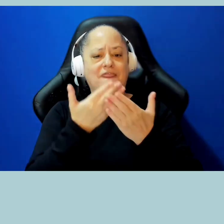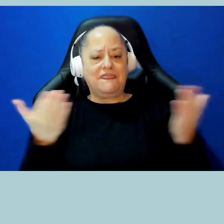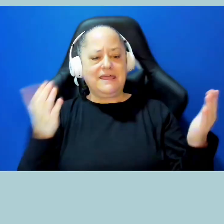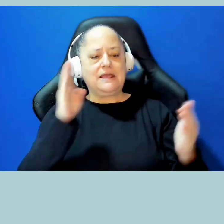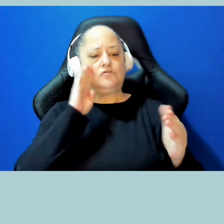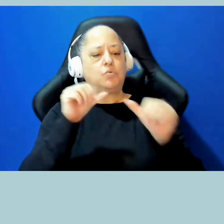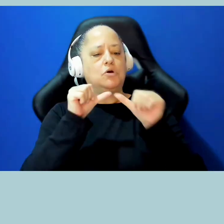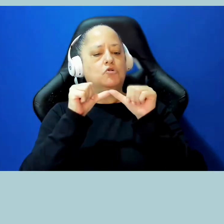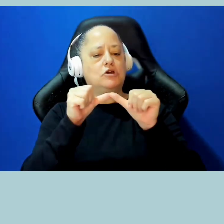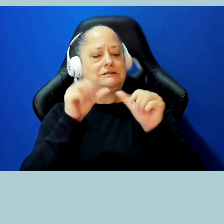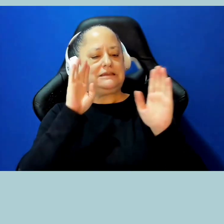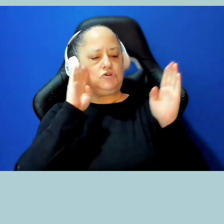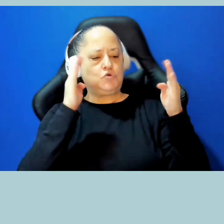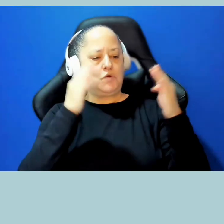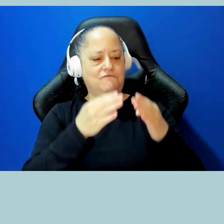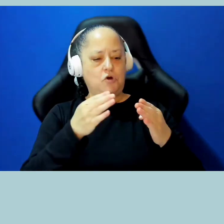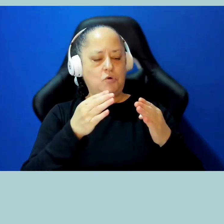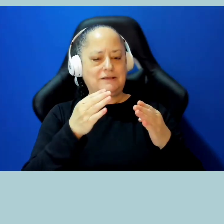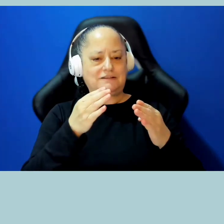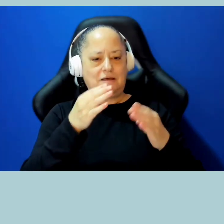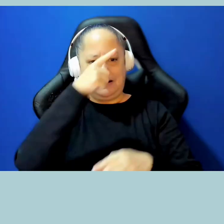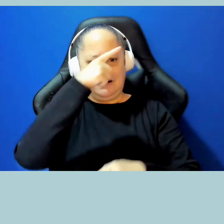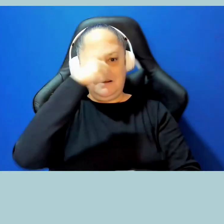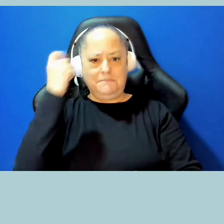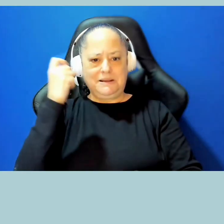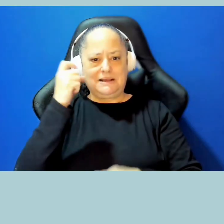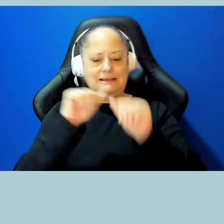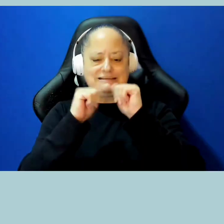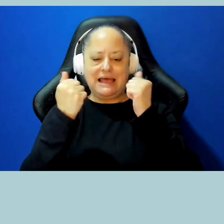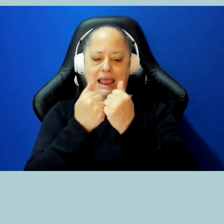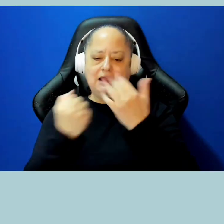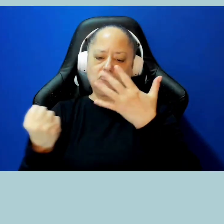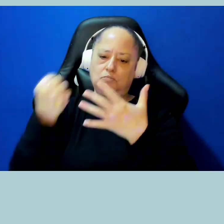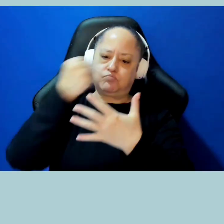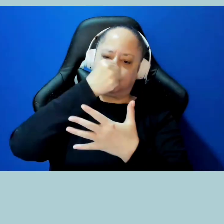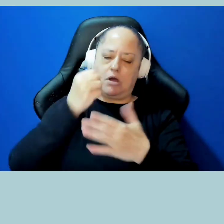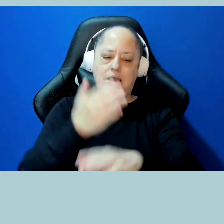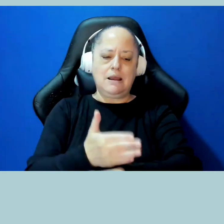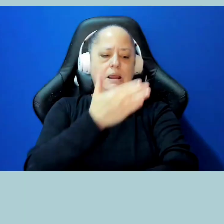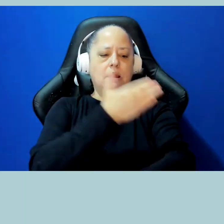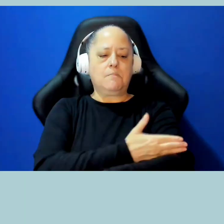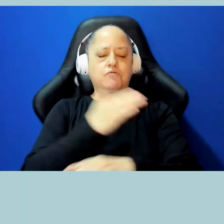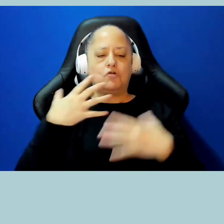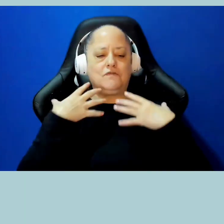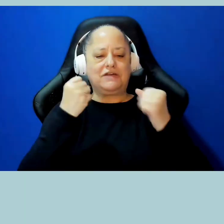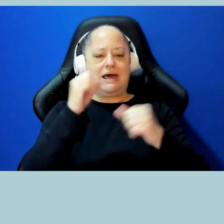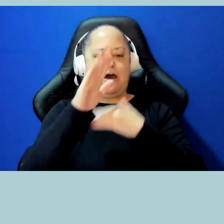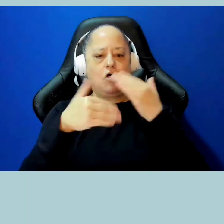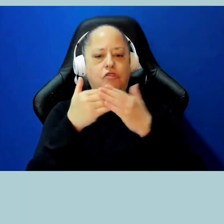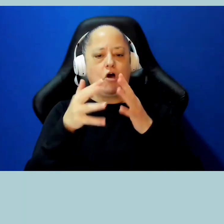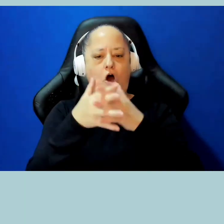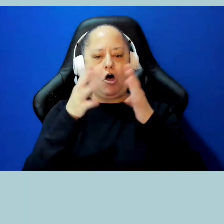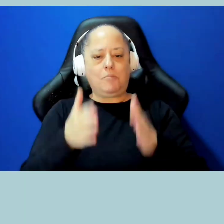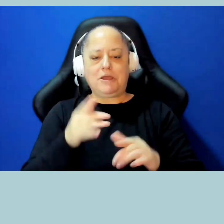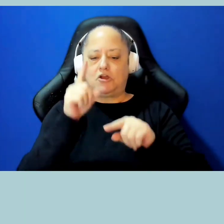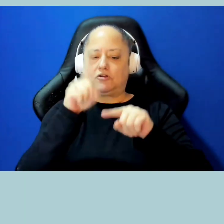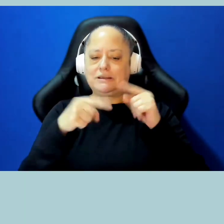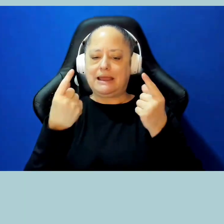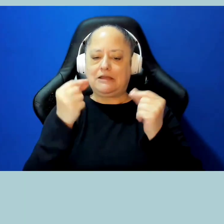to focus on because, you know, the agency's priorities improve the health of all Americans. You can't do that without improving the health of this large segment